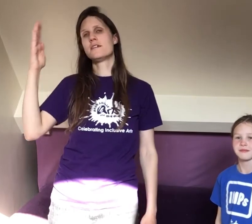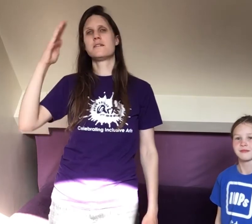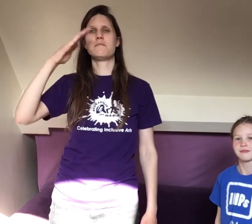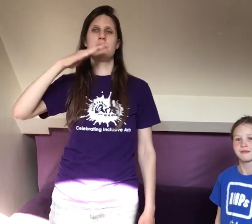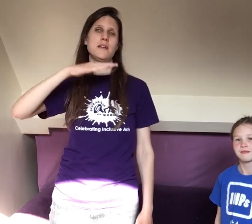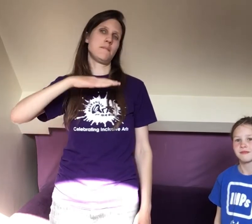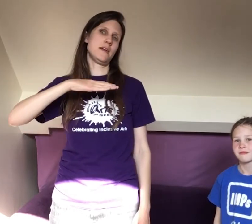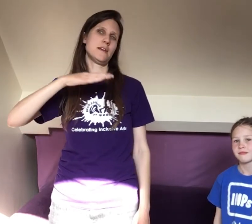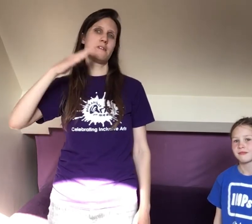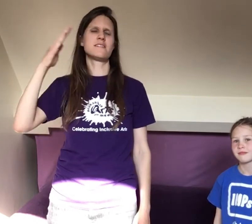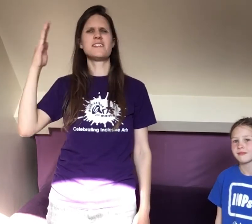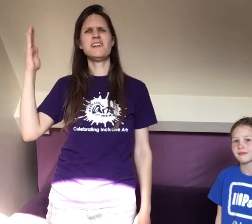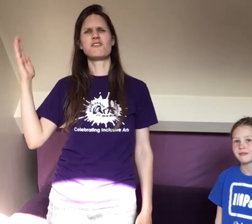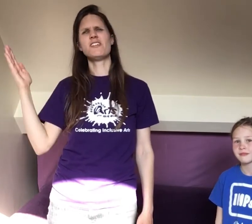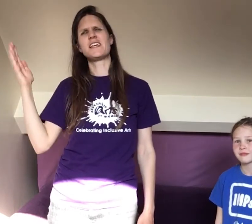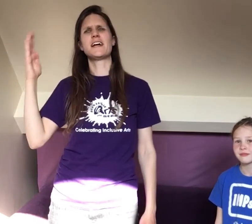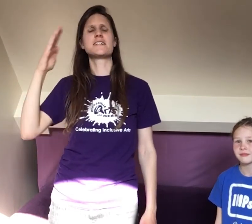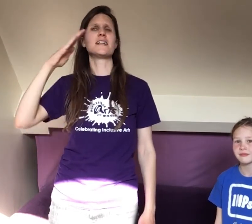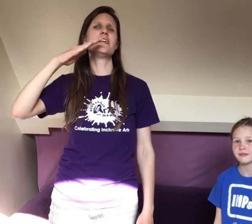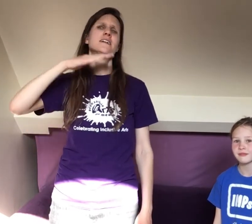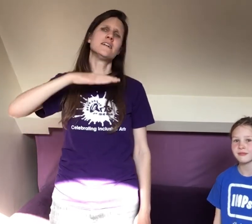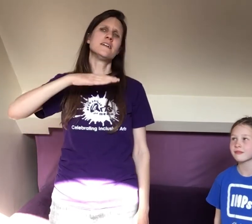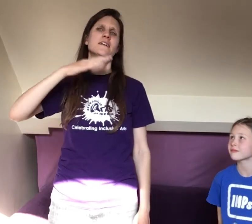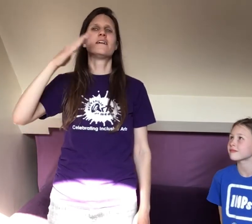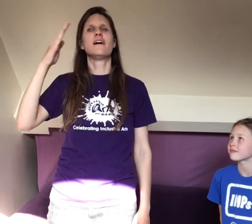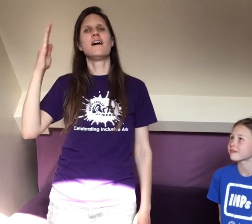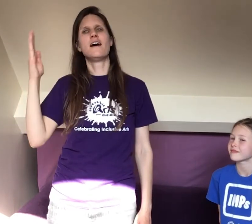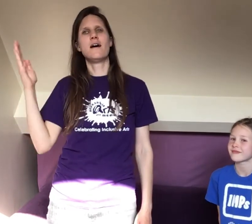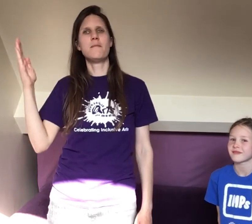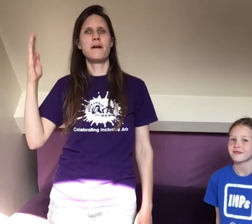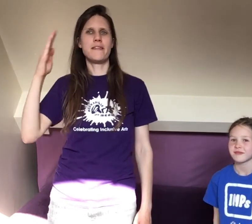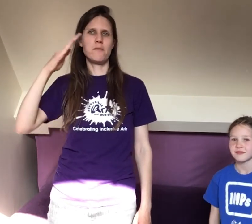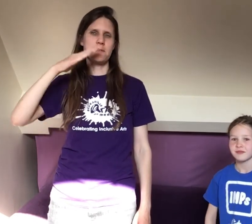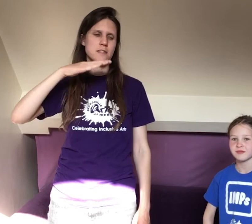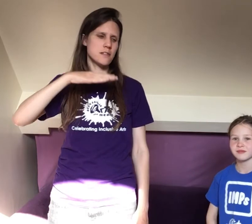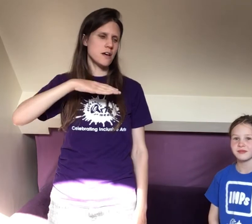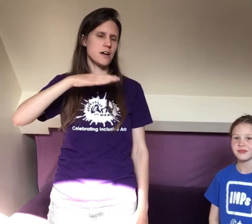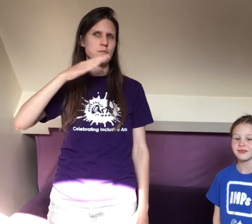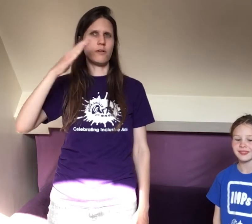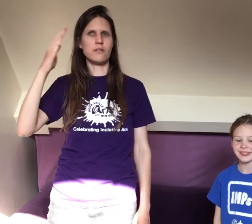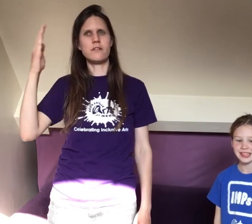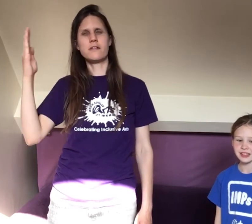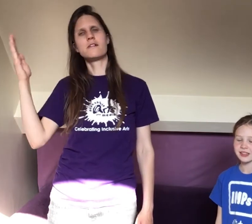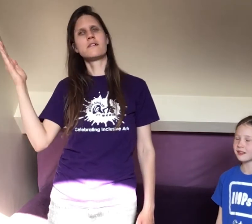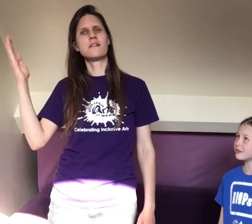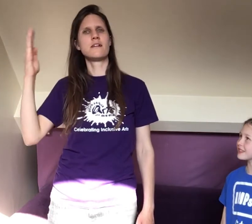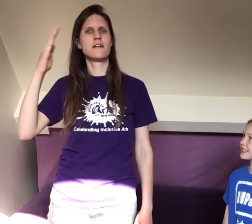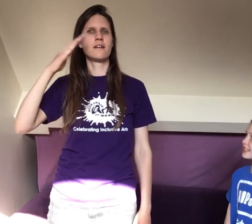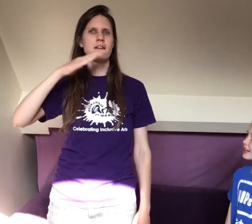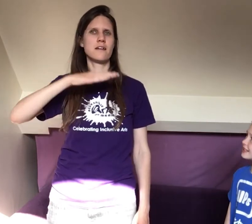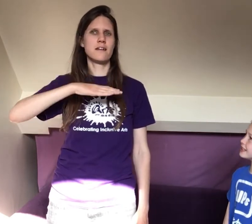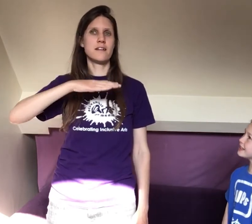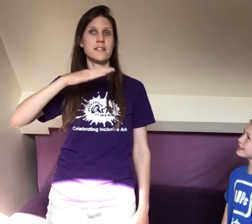maybe… it’s a little tricky actually! and then what was the third one? The third one is the teddy.